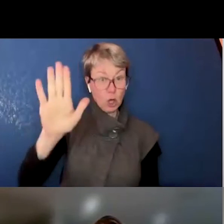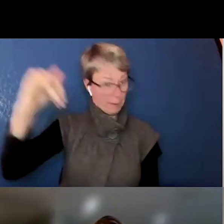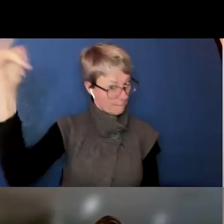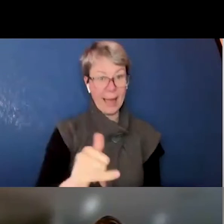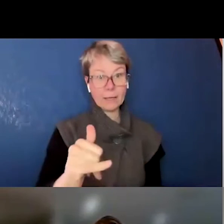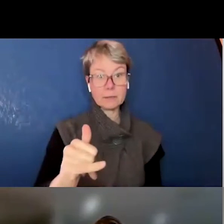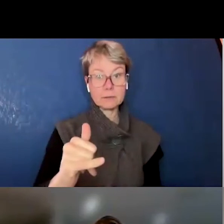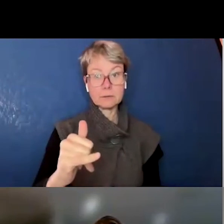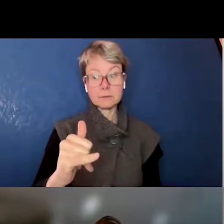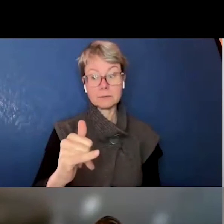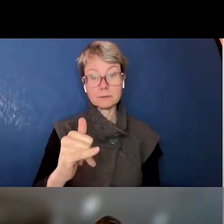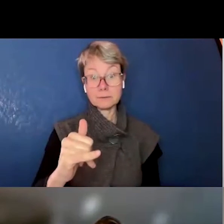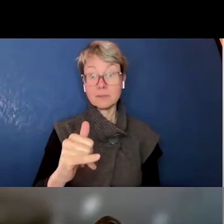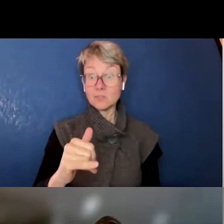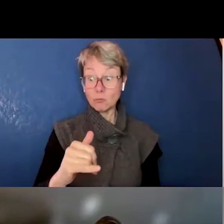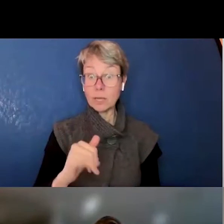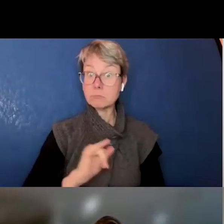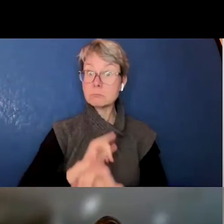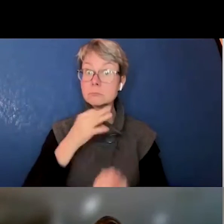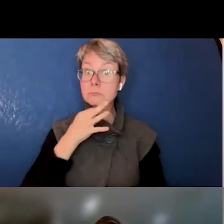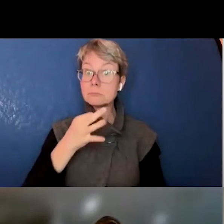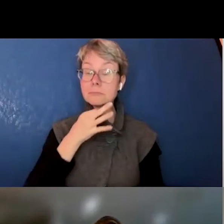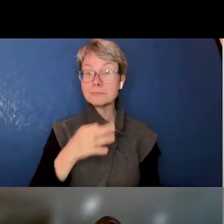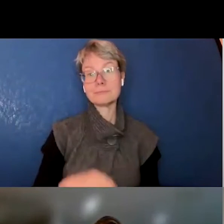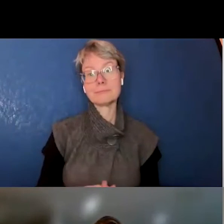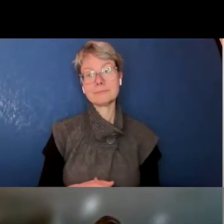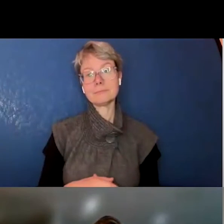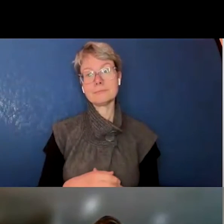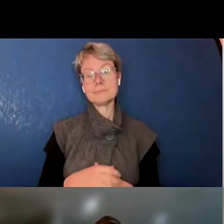want to talk too much about situations where I know there are potentially still ongoing court